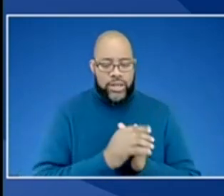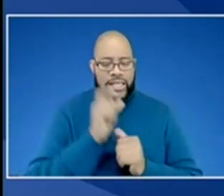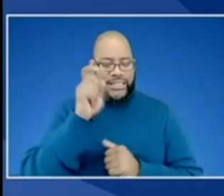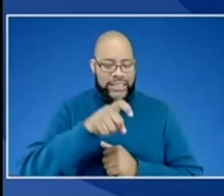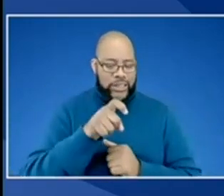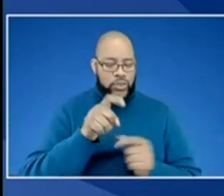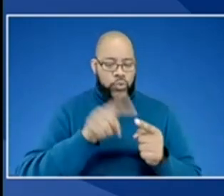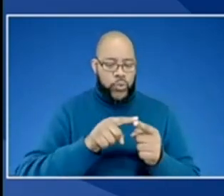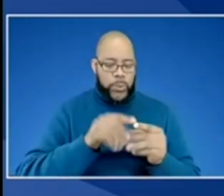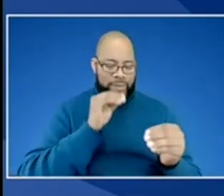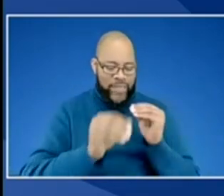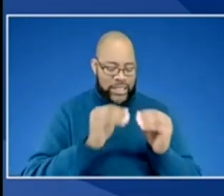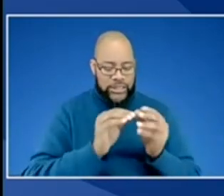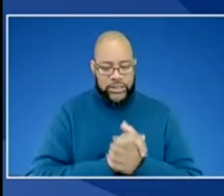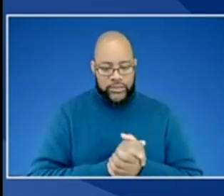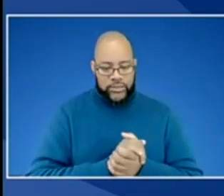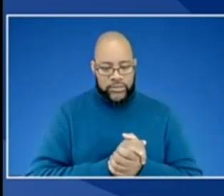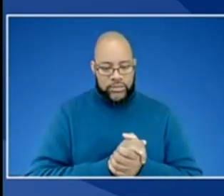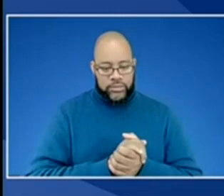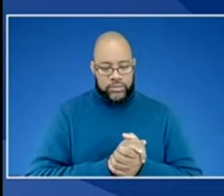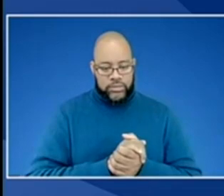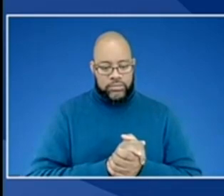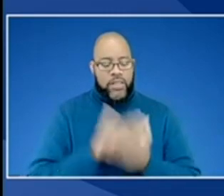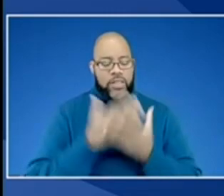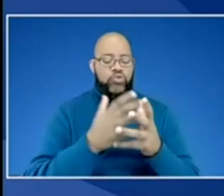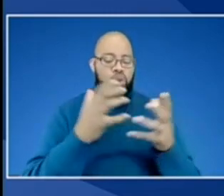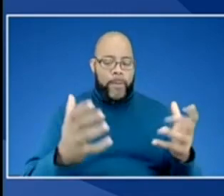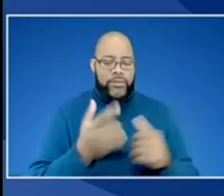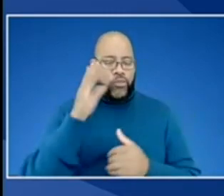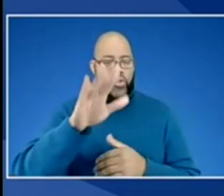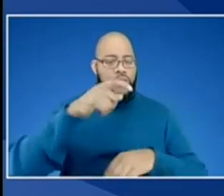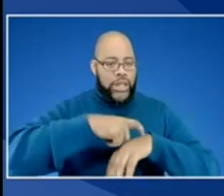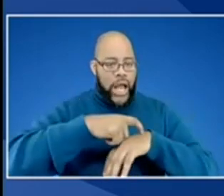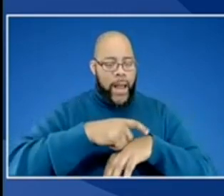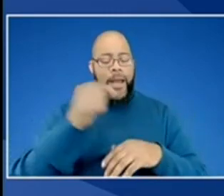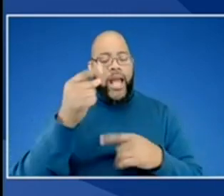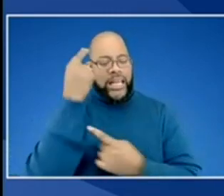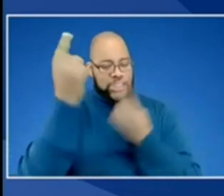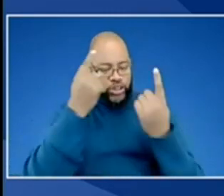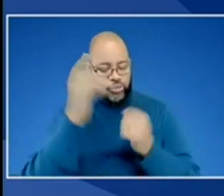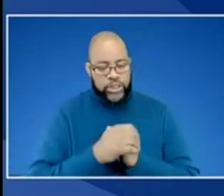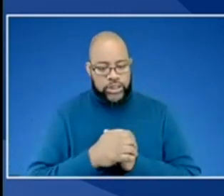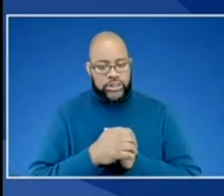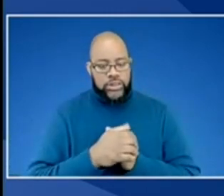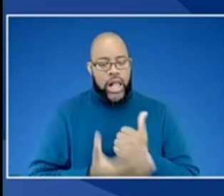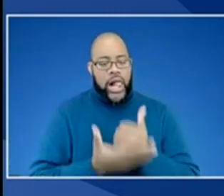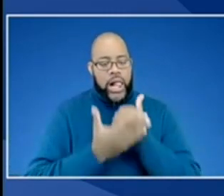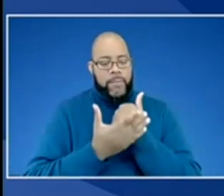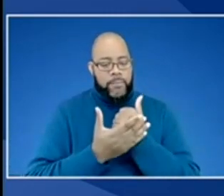fixed. Thank you so much for your time and consideration to help grant student loan